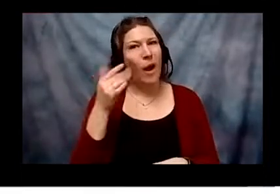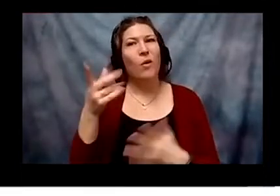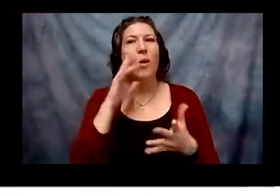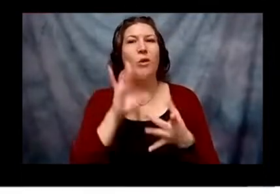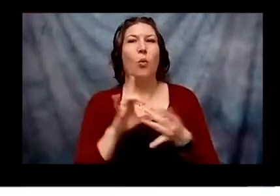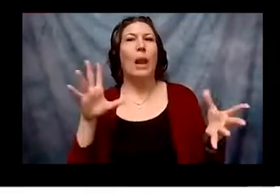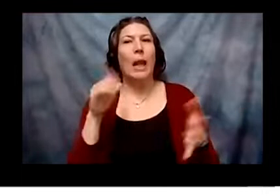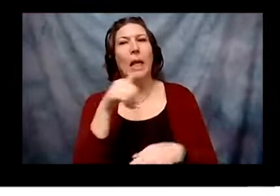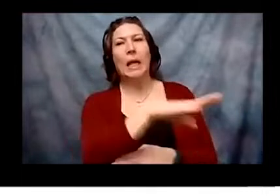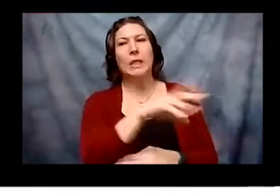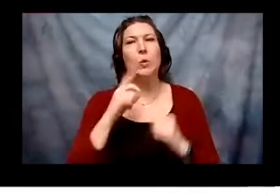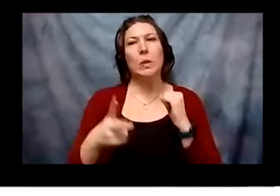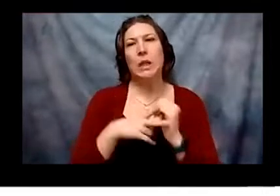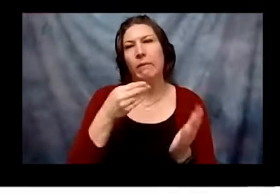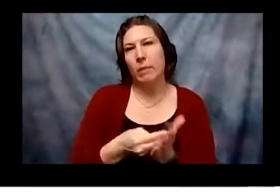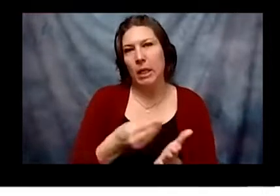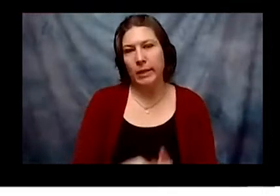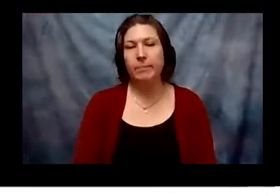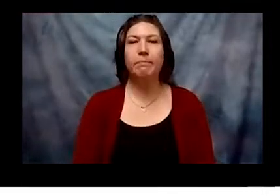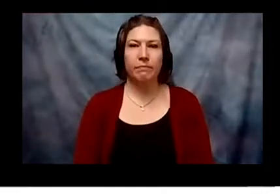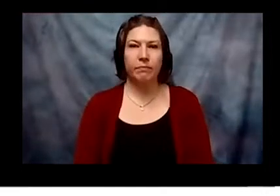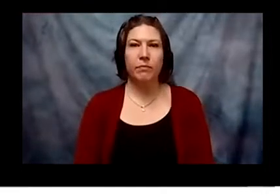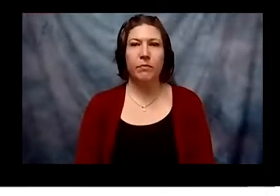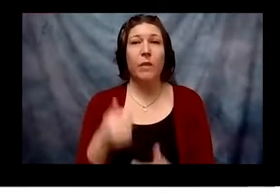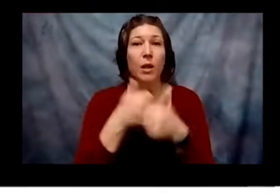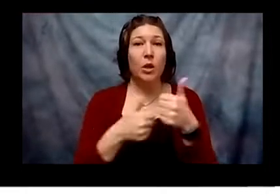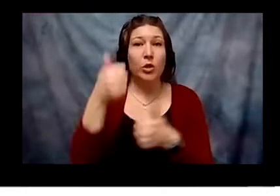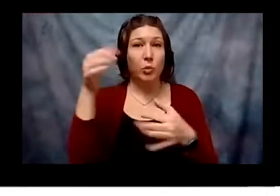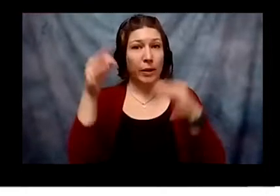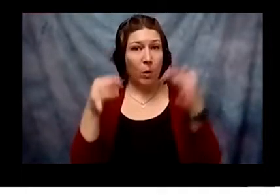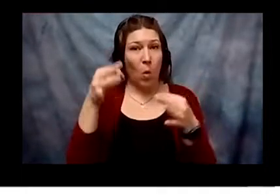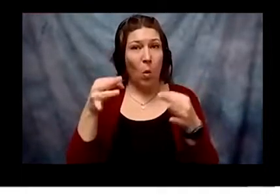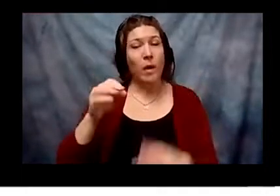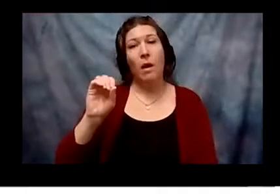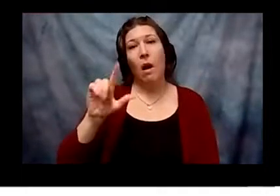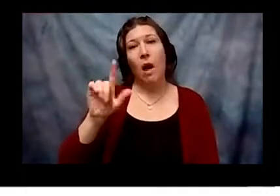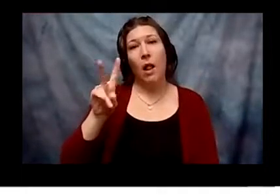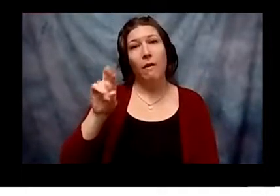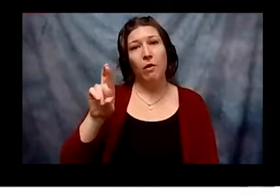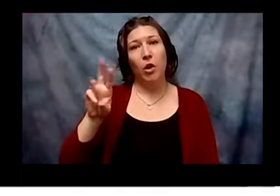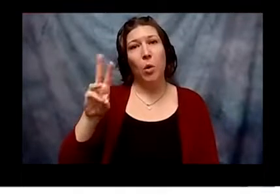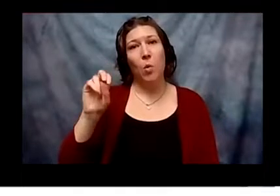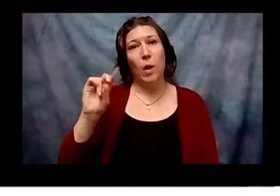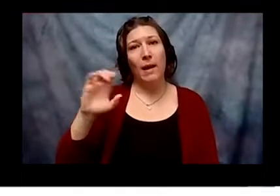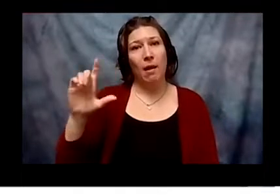a cost saving strategy. The Supreme Court Justice, Oliver Wendell Holmes Junior, agreed.